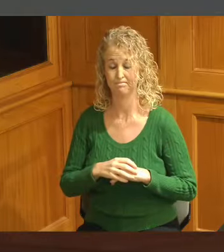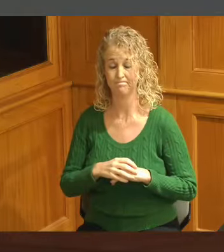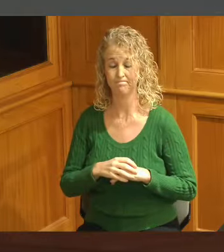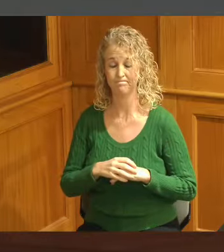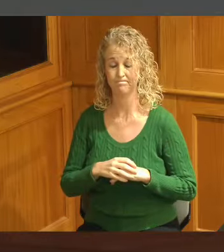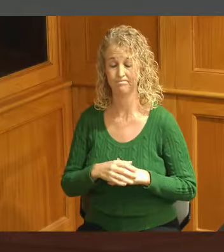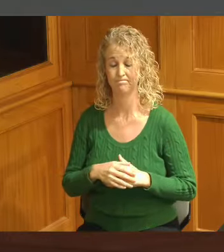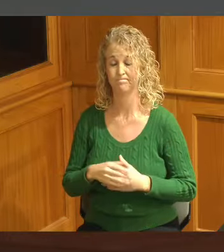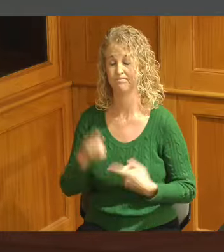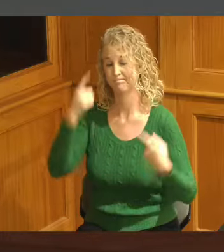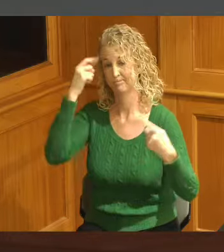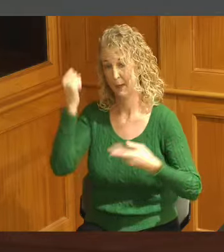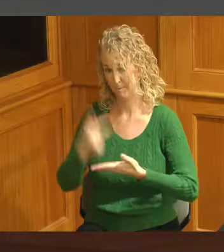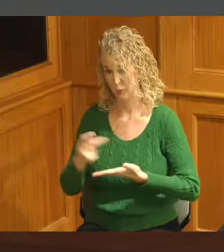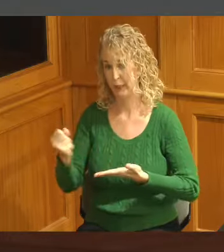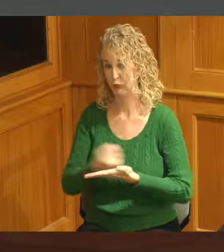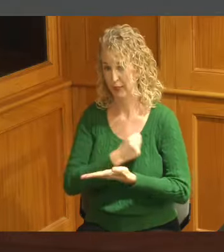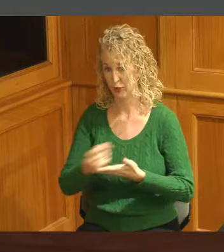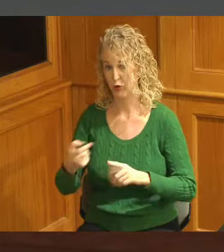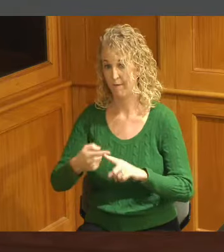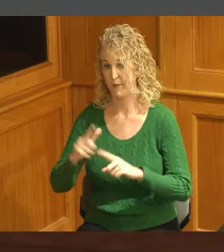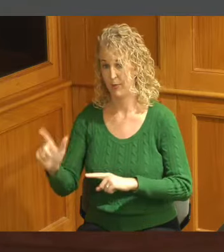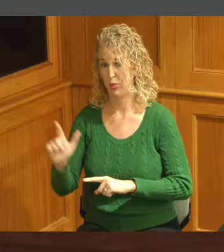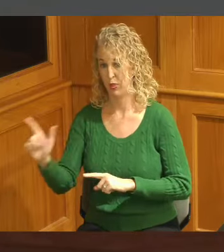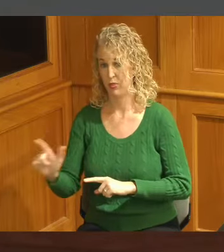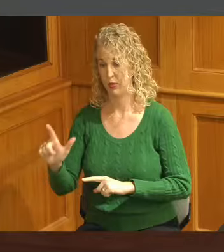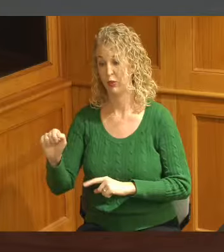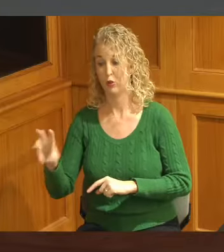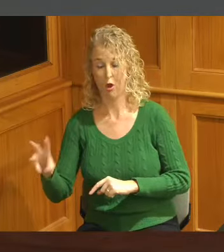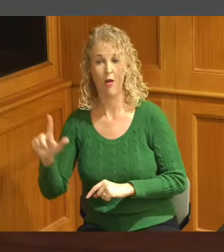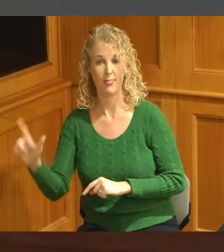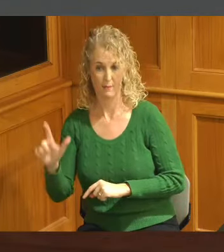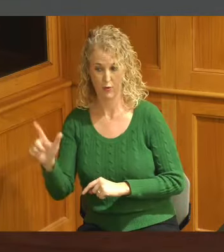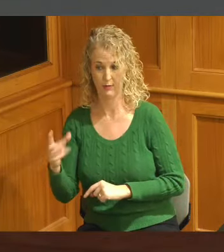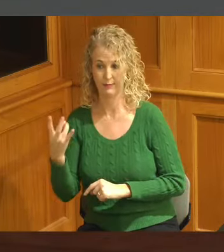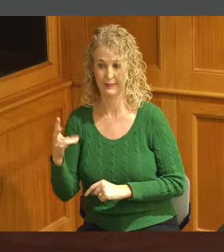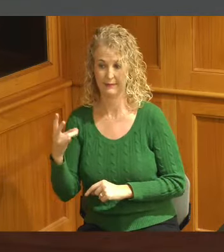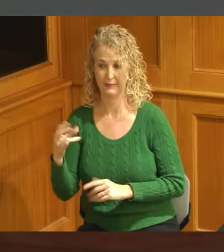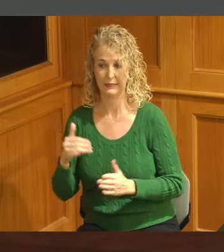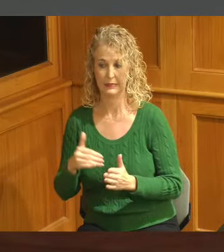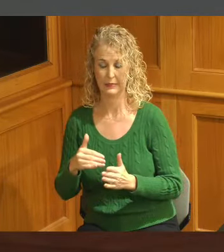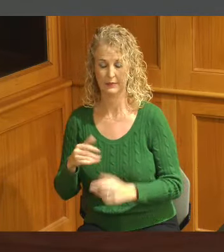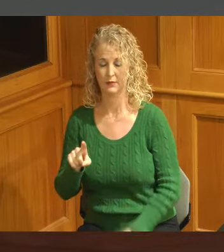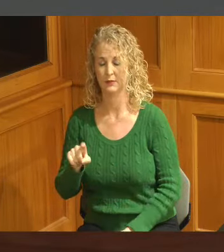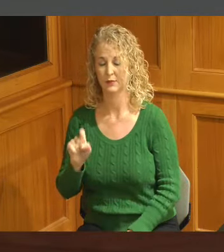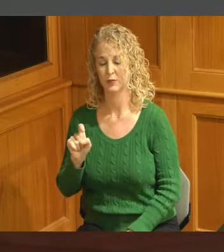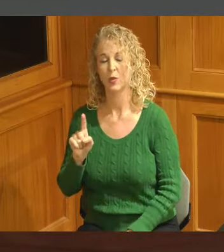a resolution authorizing credit cards in the law library for $1,700. Item 40 is authorizing credit